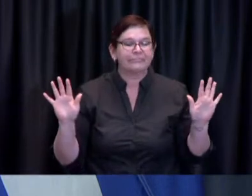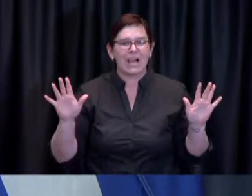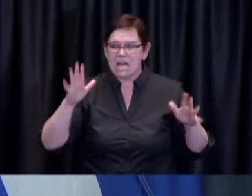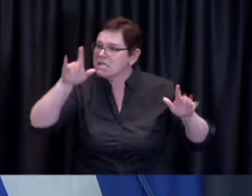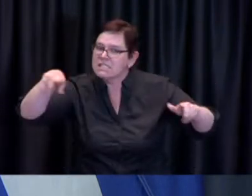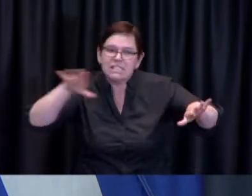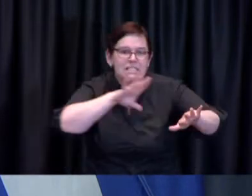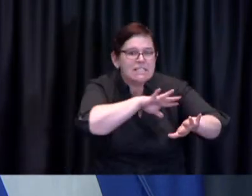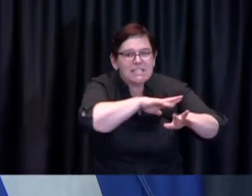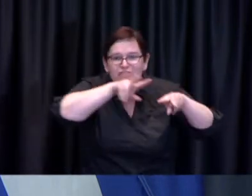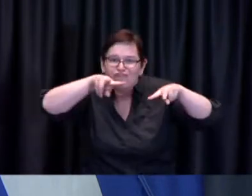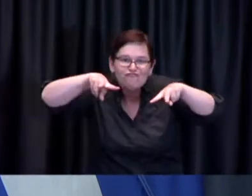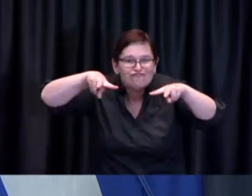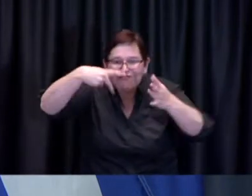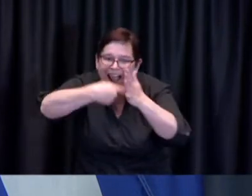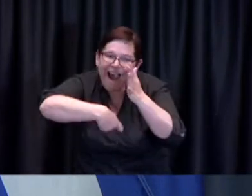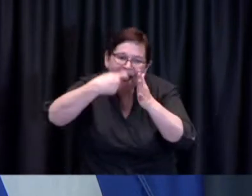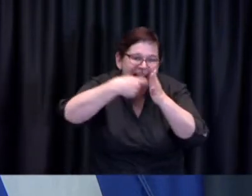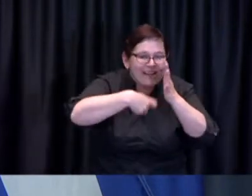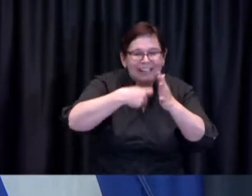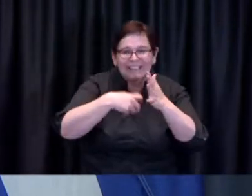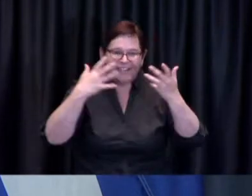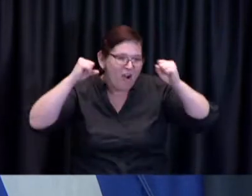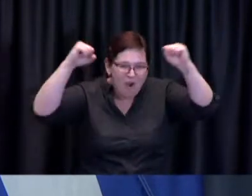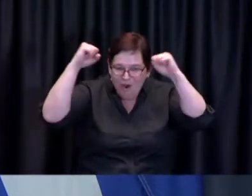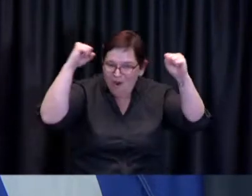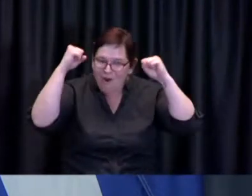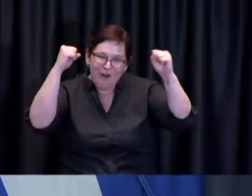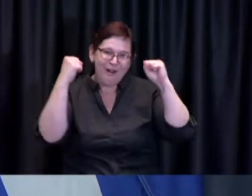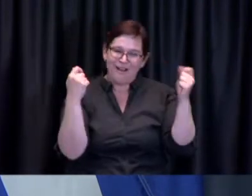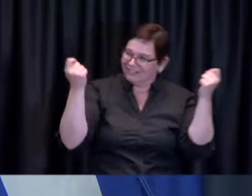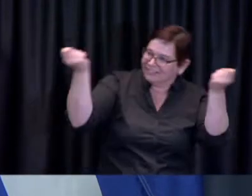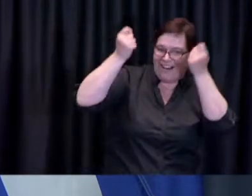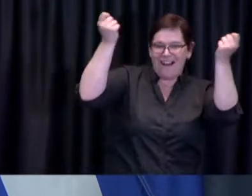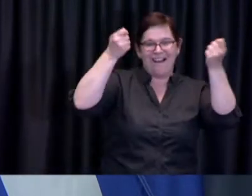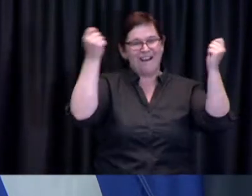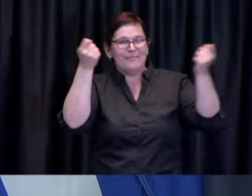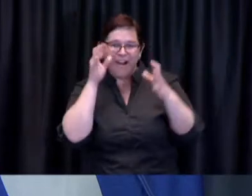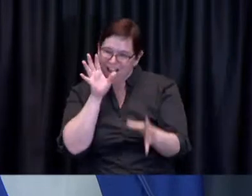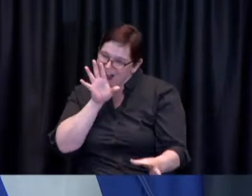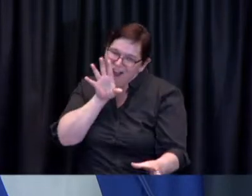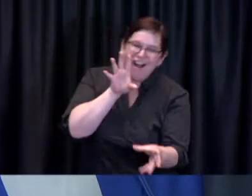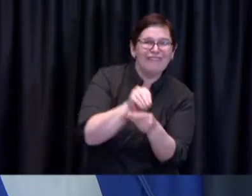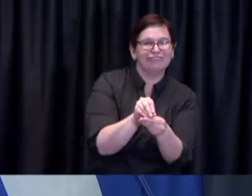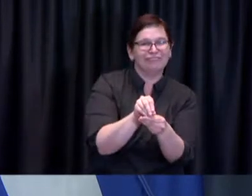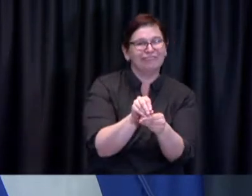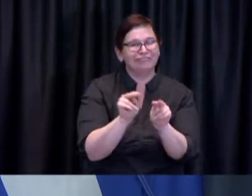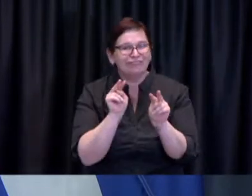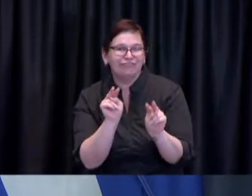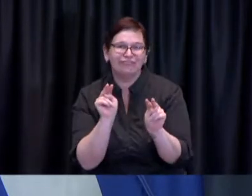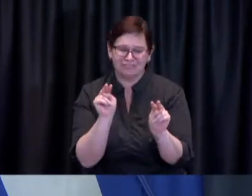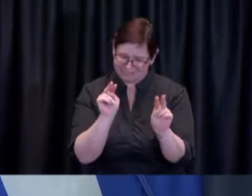uh in celebrating and in participating uh in the festivities I would just remind people of course